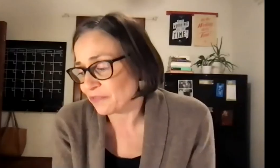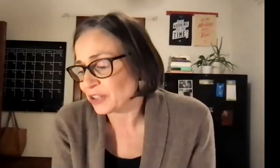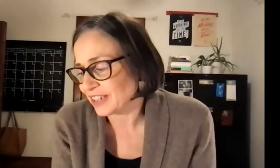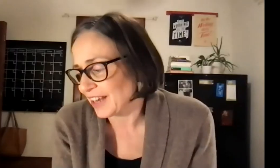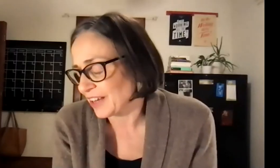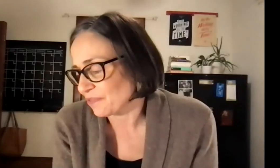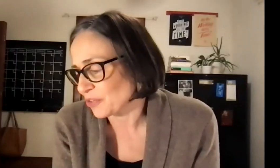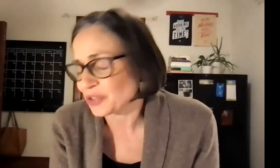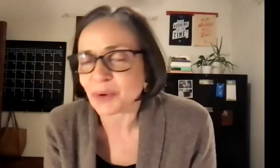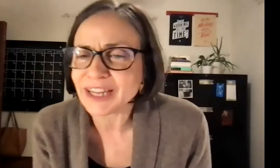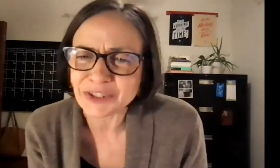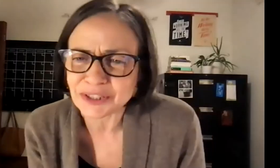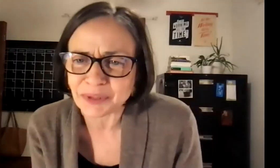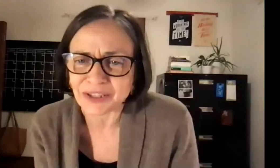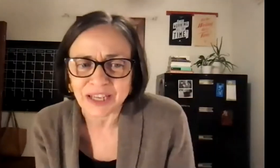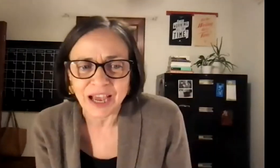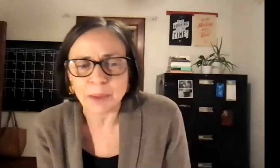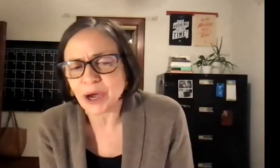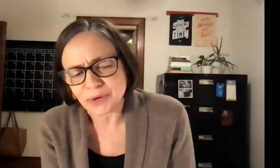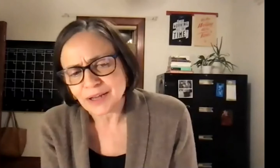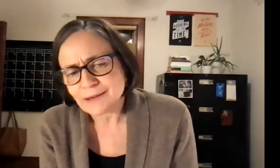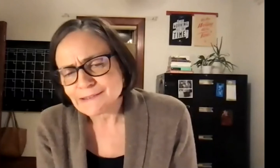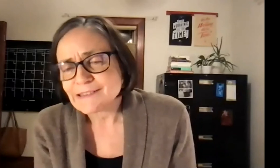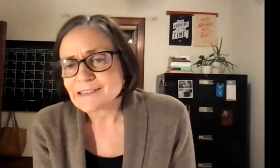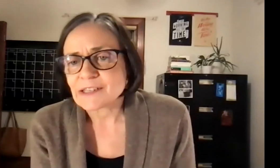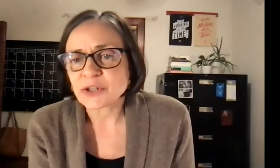reflect on that more, a little world... Well, in terms of... I had to reread it to which... Yeah, right.